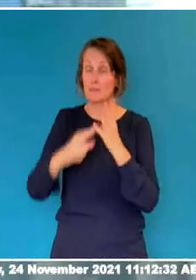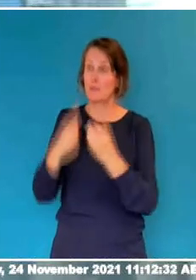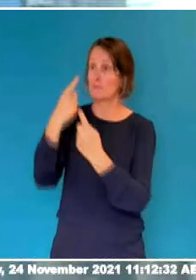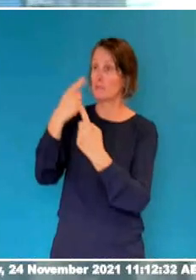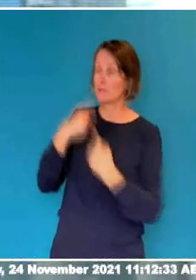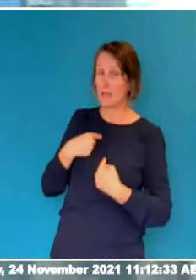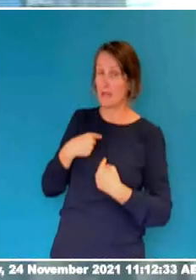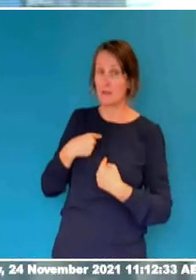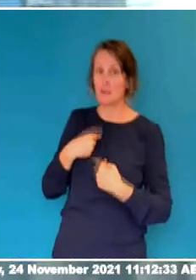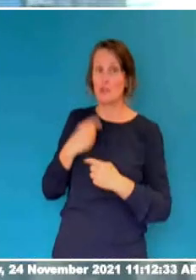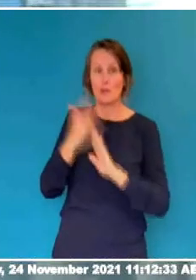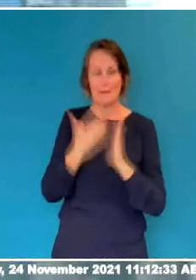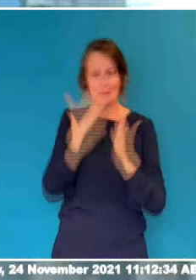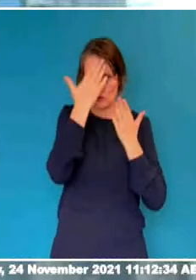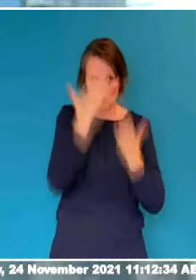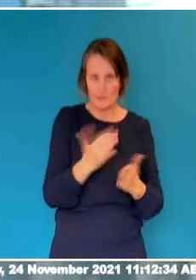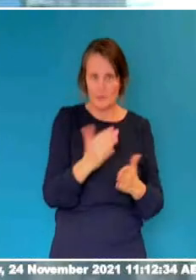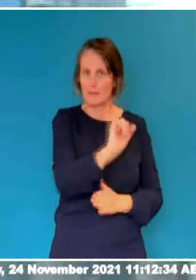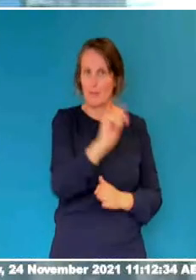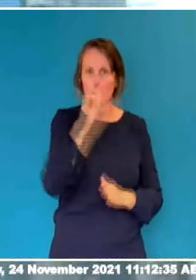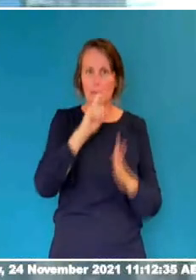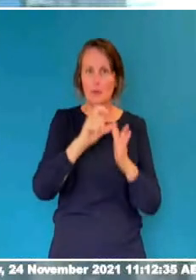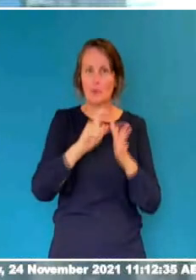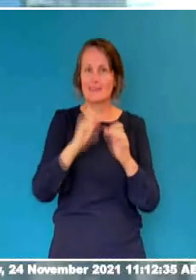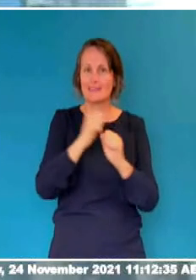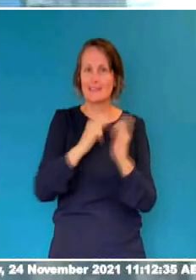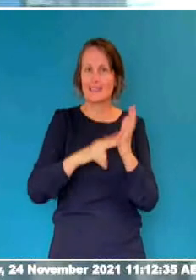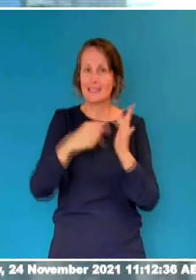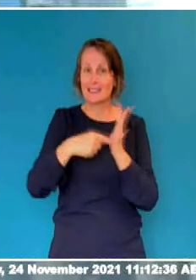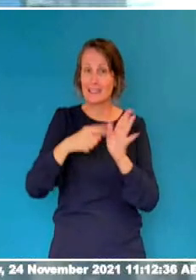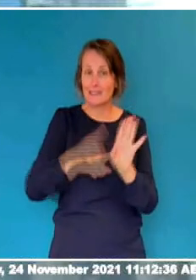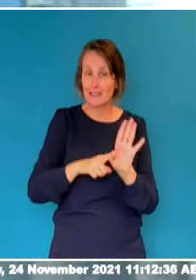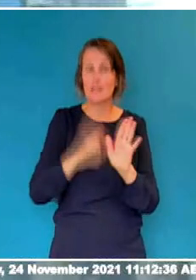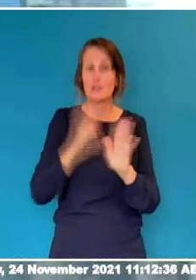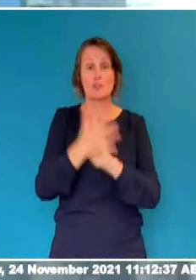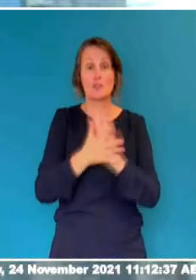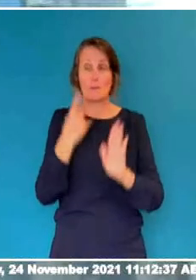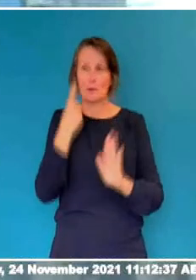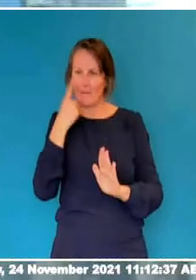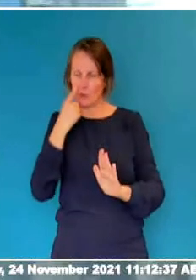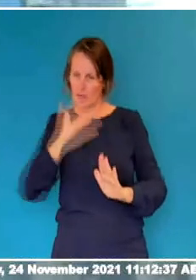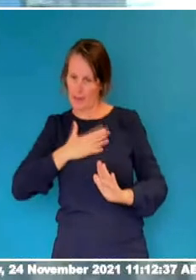universal design approach where we look at our systems, our technology, our ways of